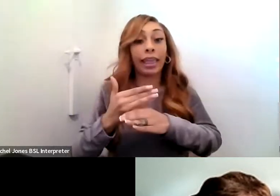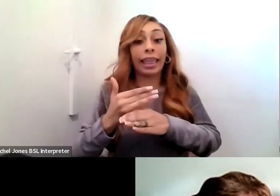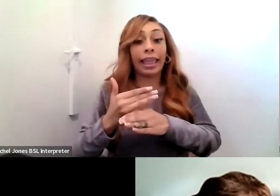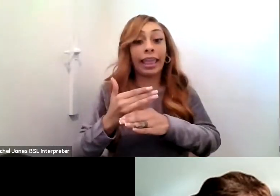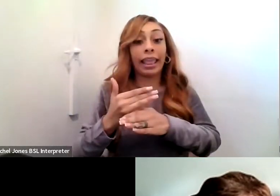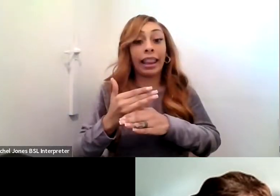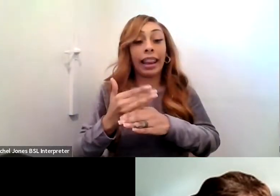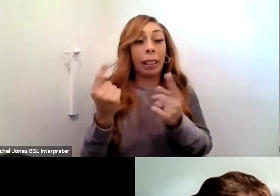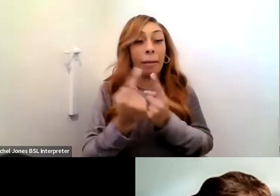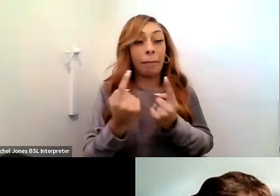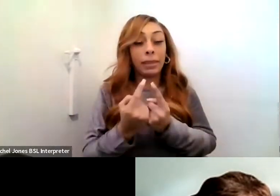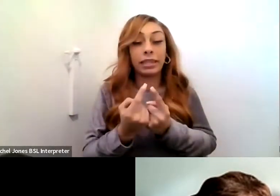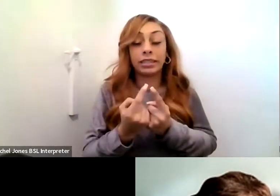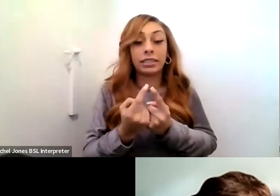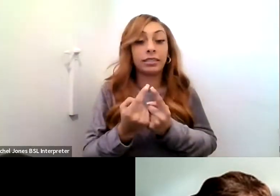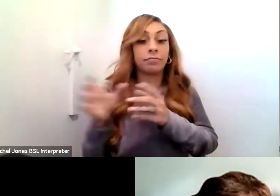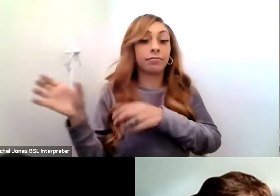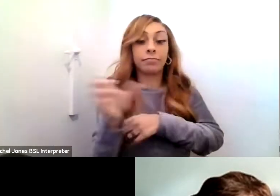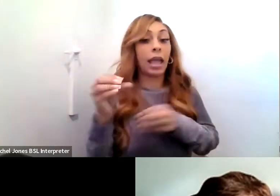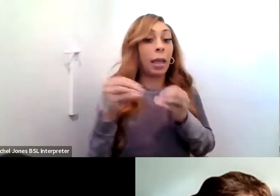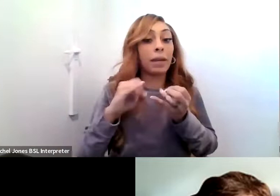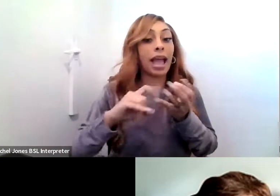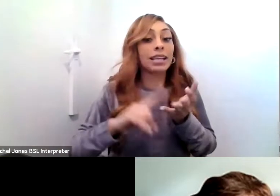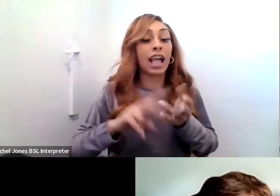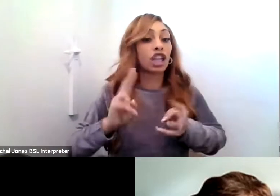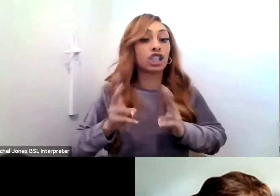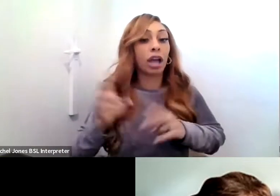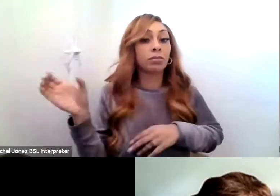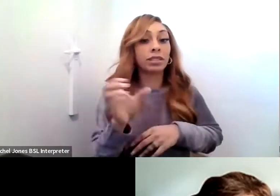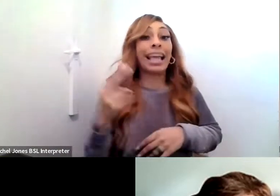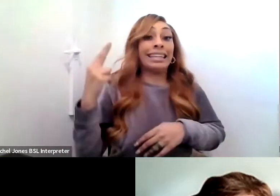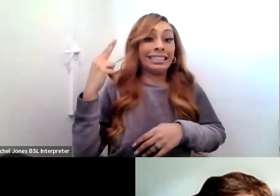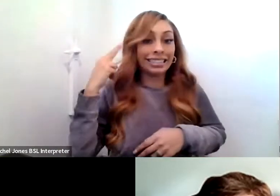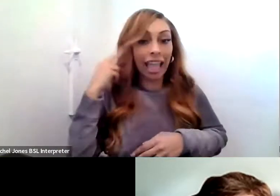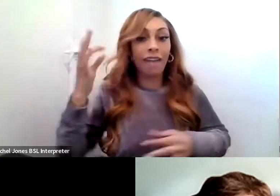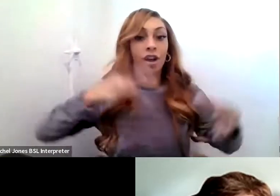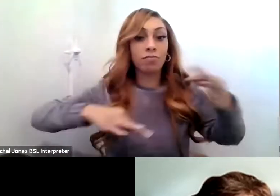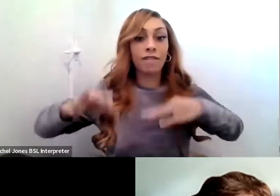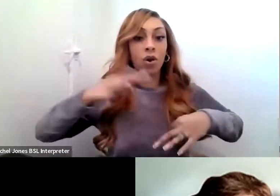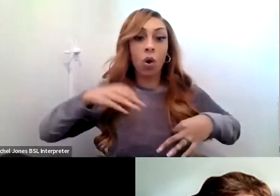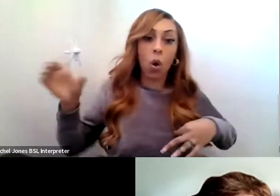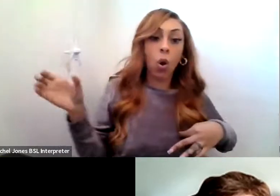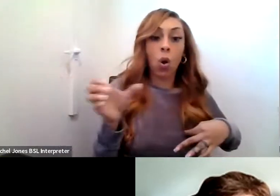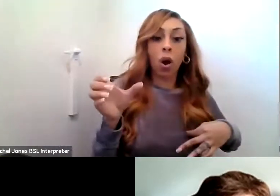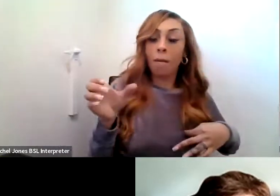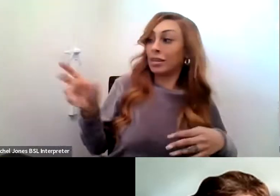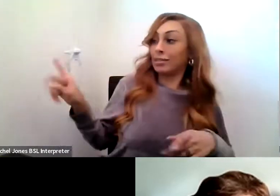rather than having a BSL interpreter, there will be a deaf performer, performing the same piece as me, at the same time.